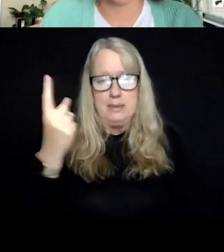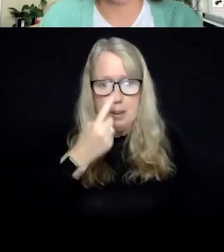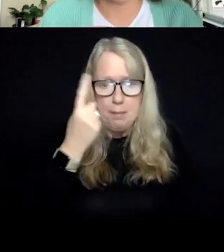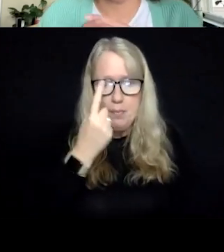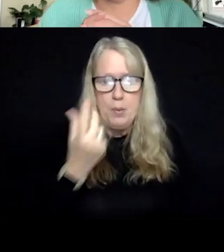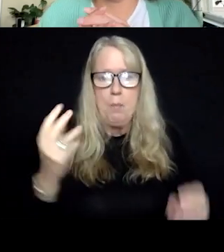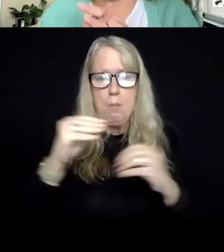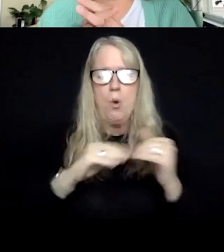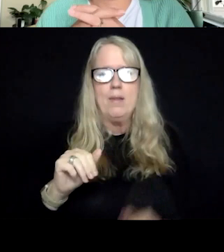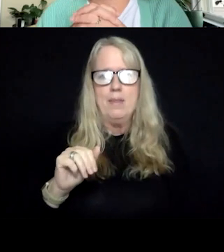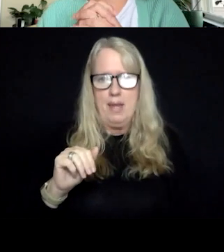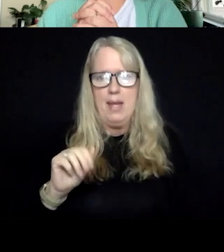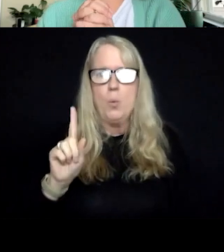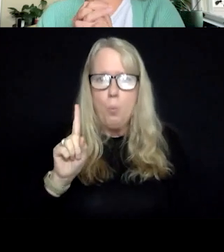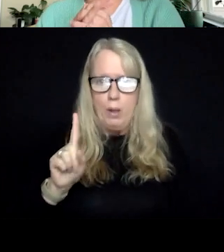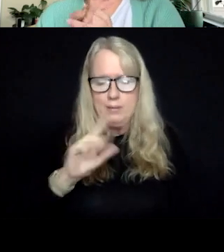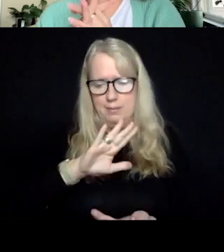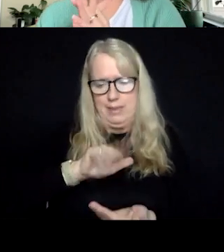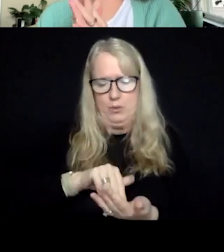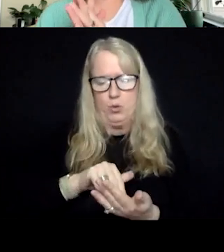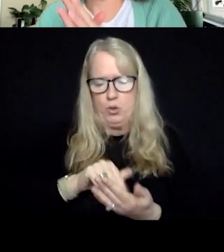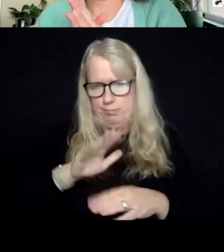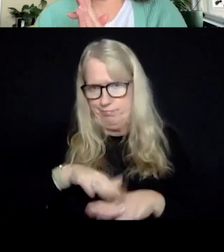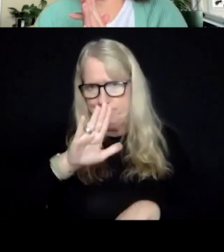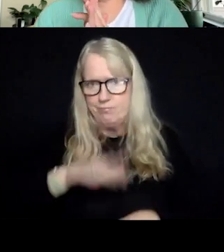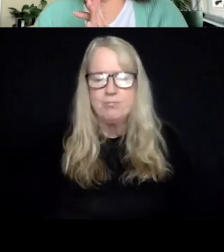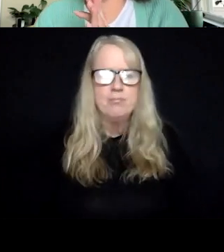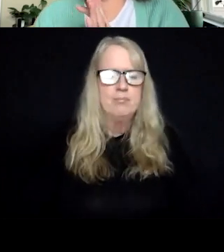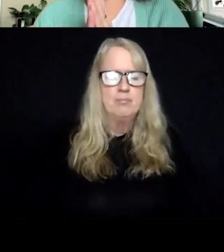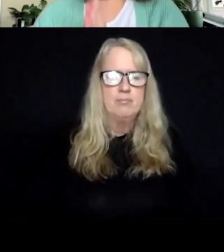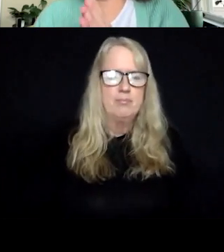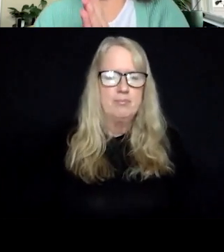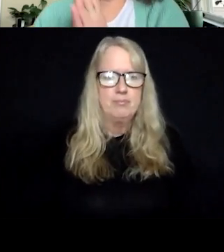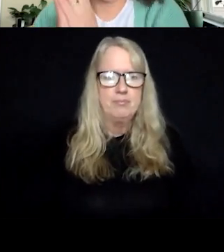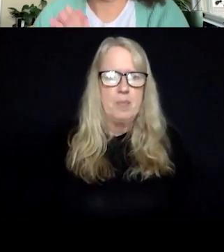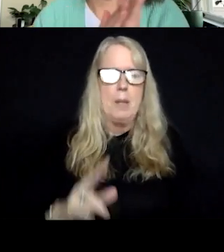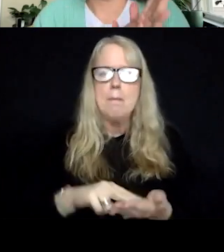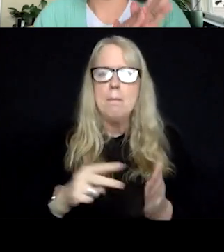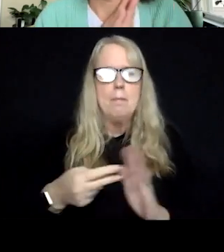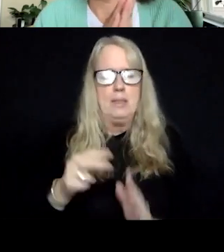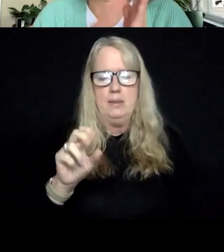CENTER. WHAT THAT MEANS IS THAT WE -- SAMHSA DESIGNATED A